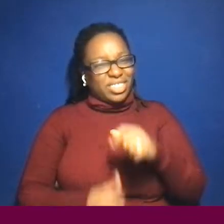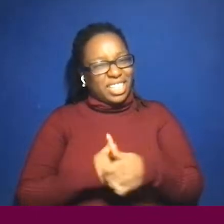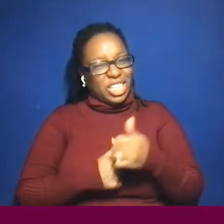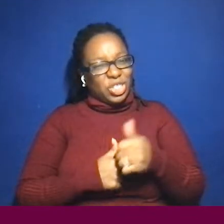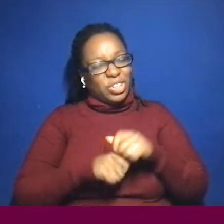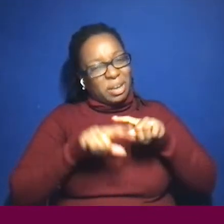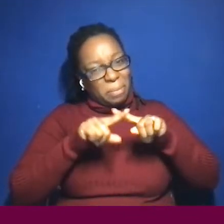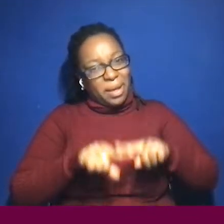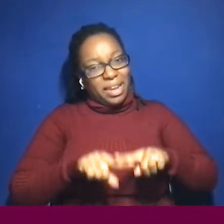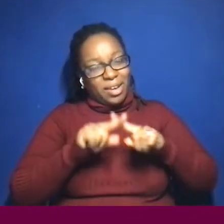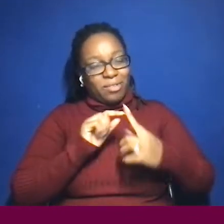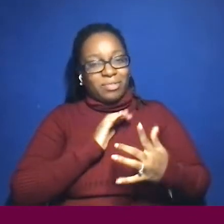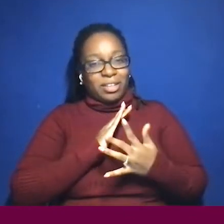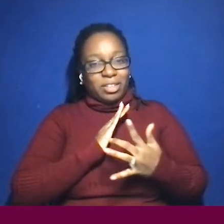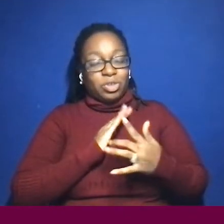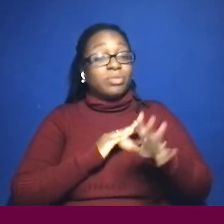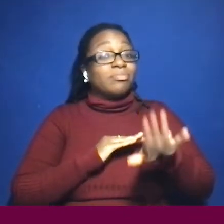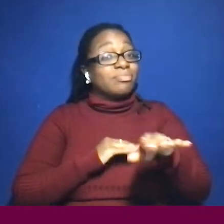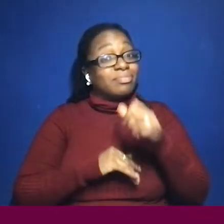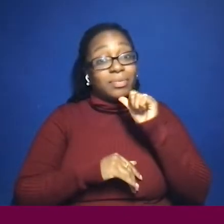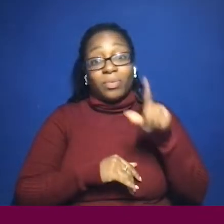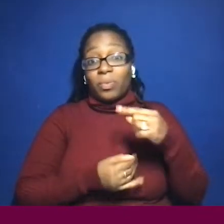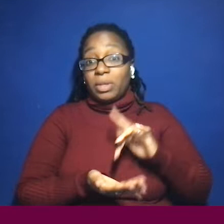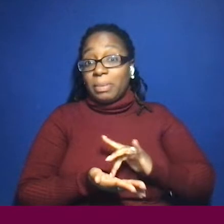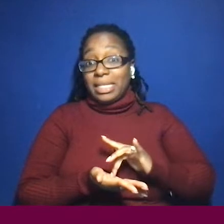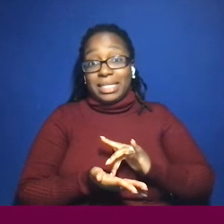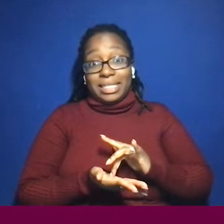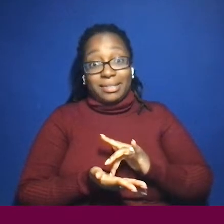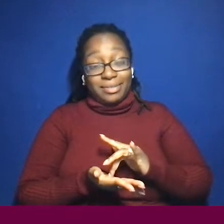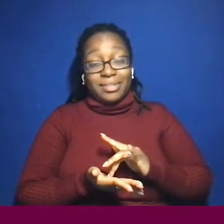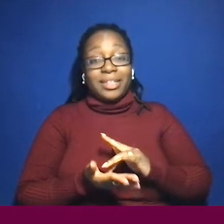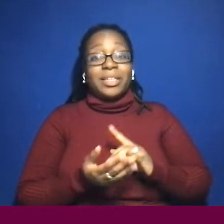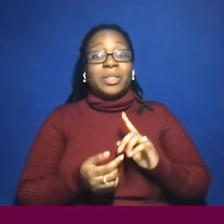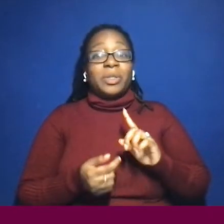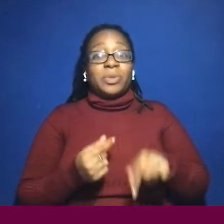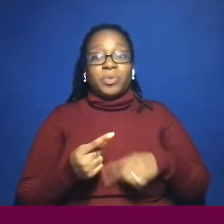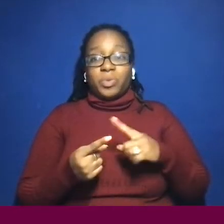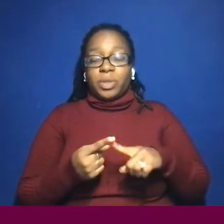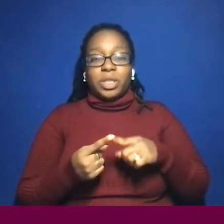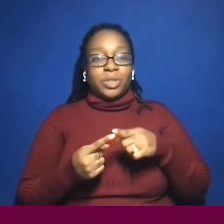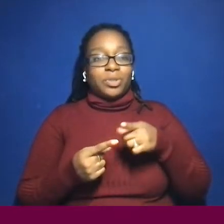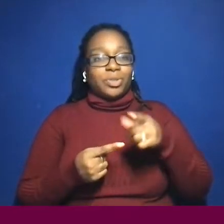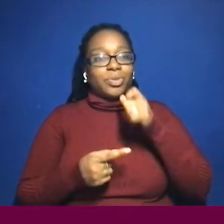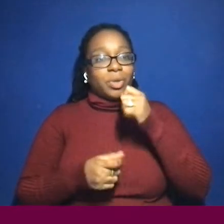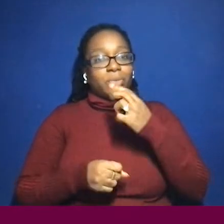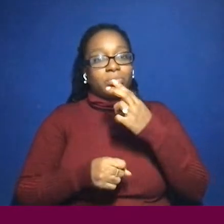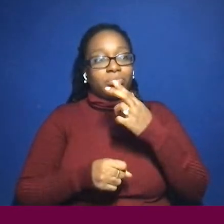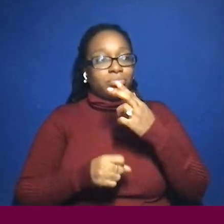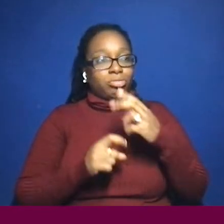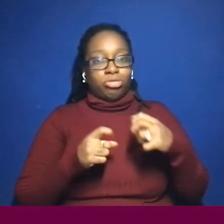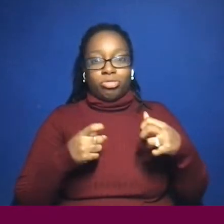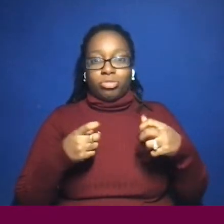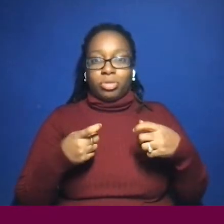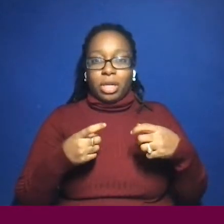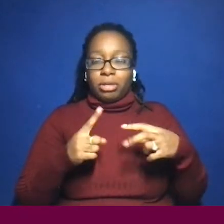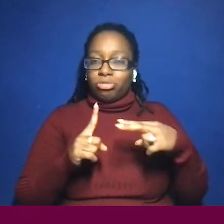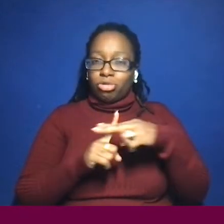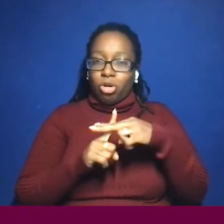And this is not just in medicine, but just think of when you don't charge your cell phone and your